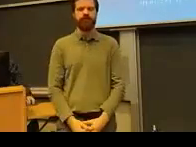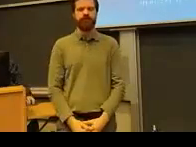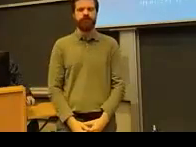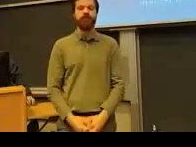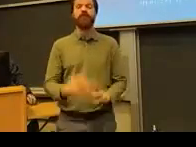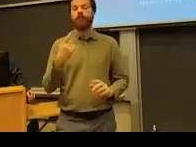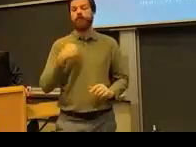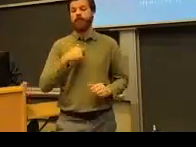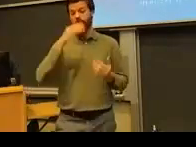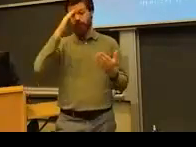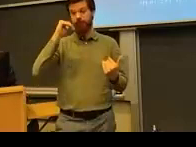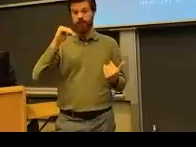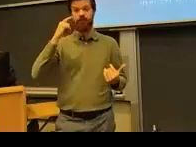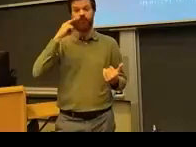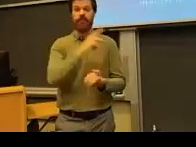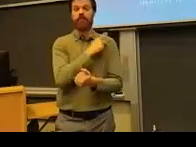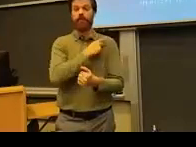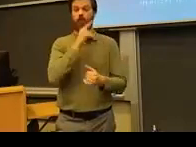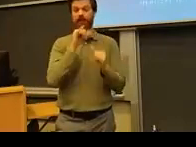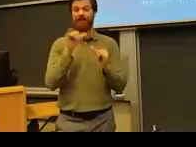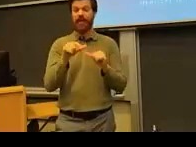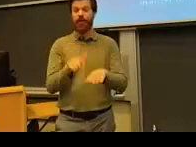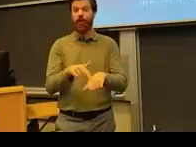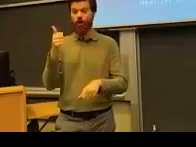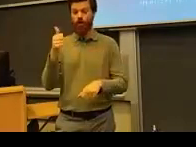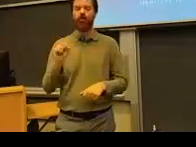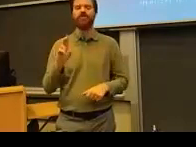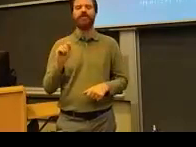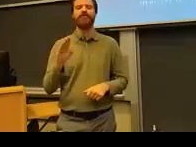expected for the patients who stay longer on the unit is that substance use facility in patient